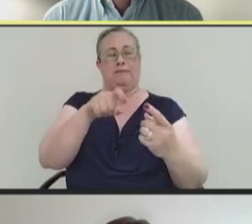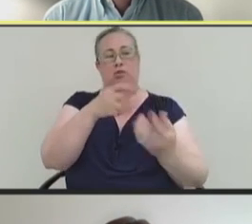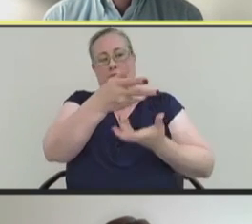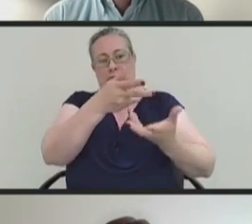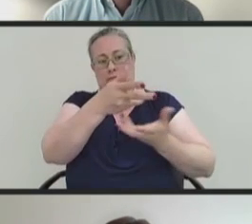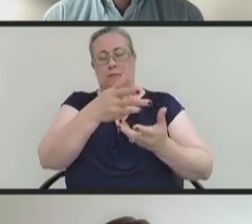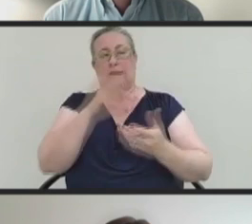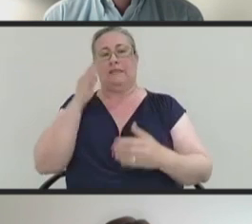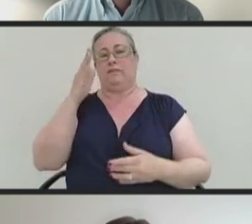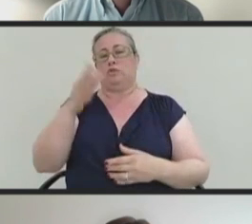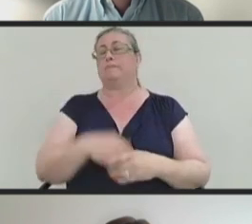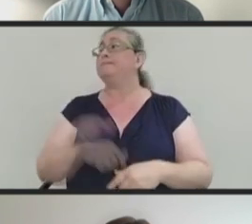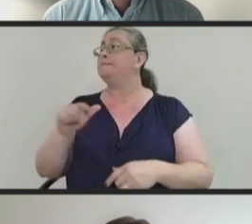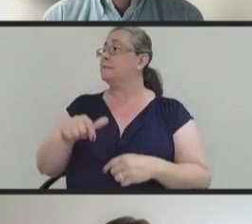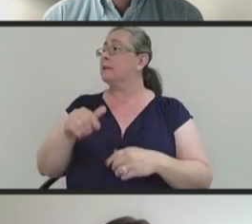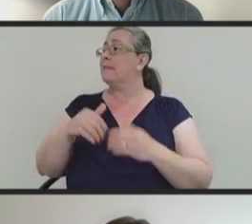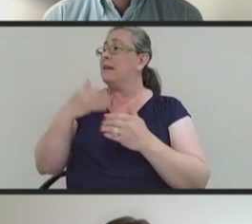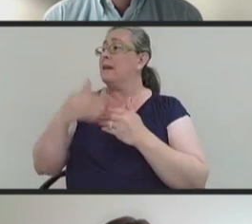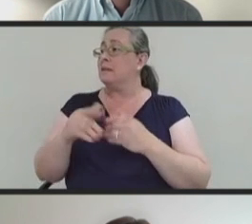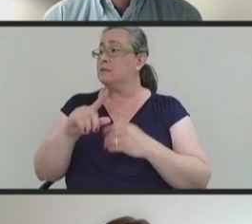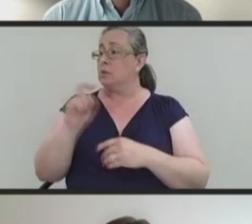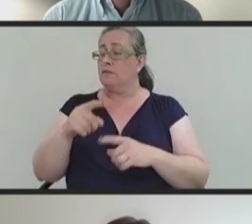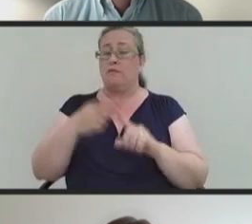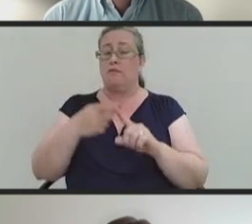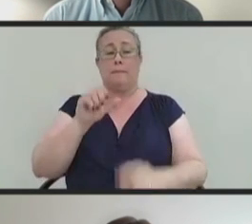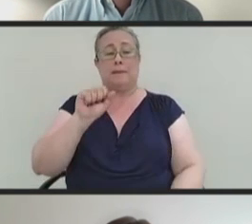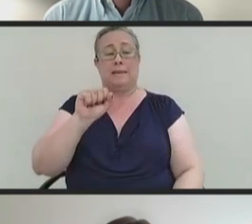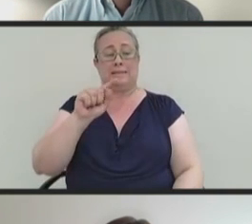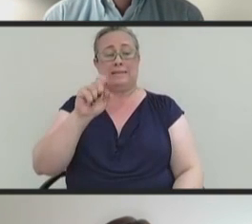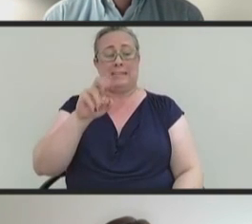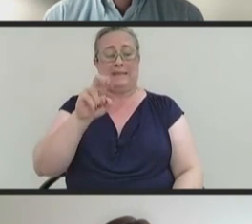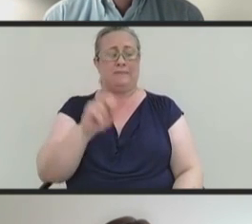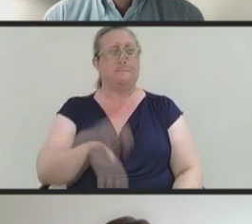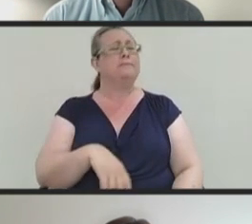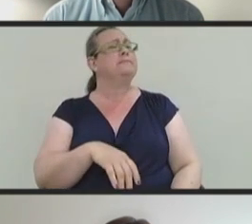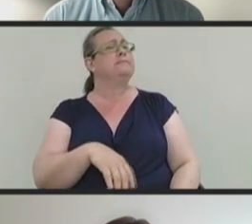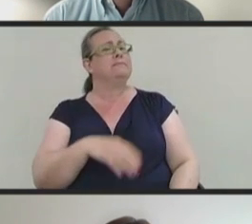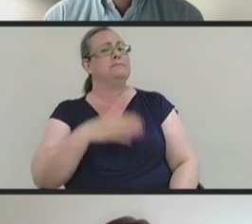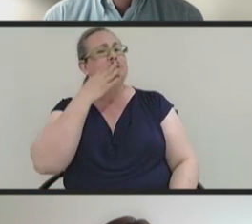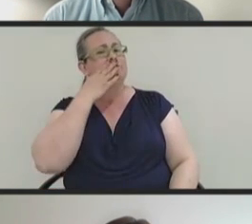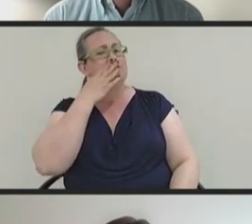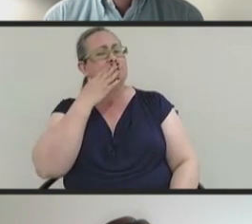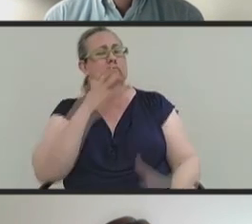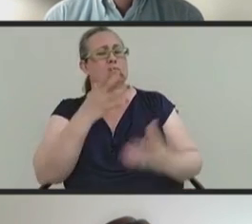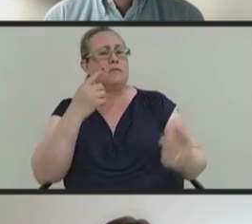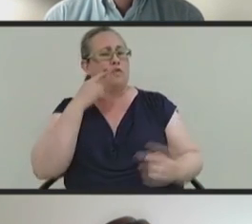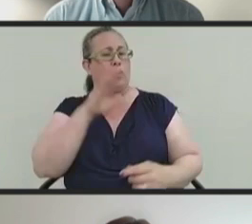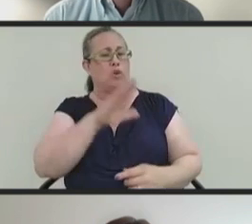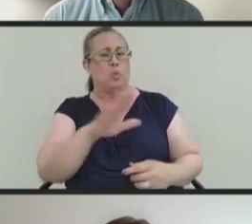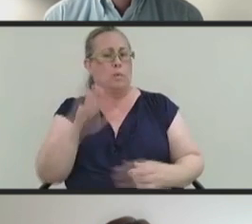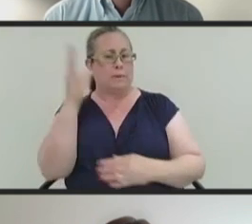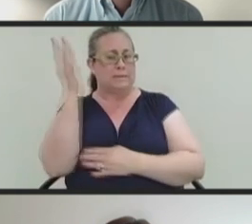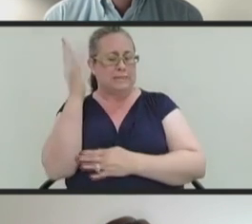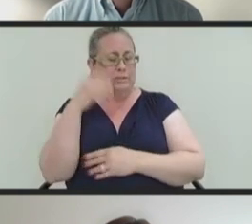Robert Hopkins: Next question is from Steve Rinderknecht. Stephen Rinderknecht: Again, thank you much for those presentations. One of the keys to